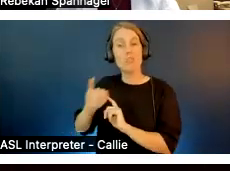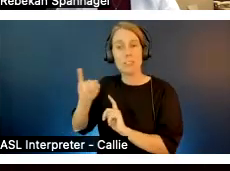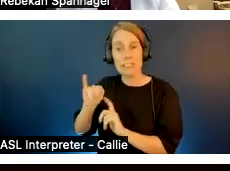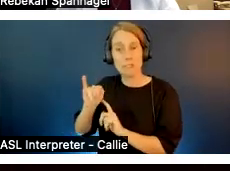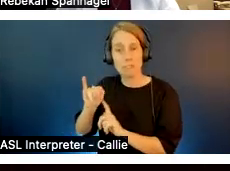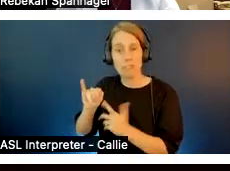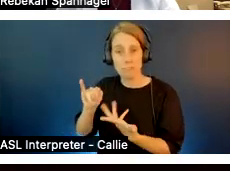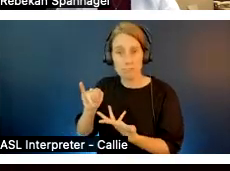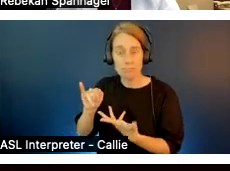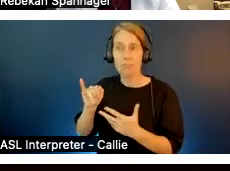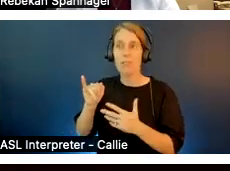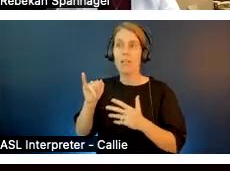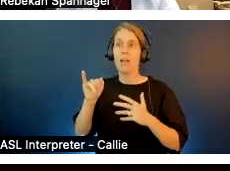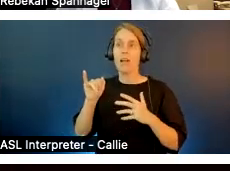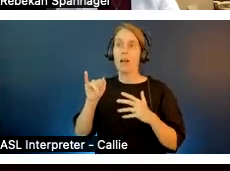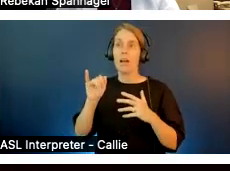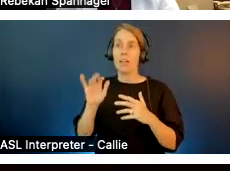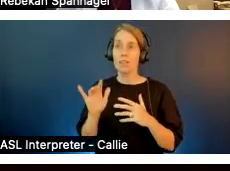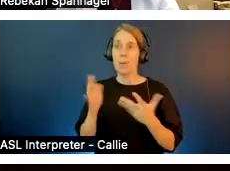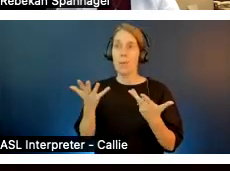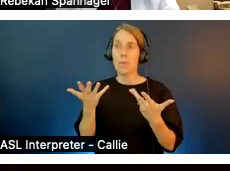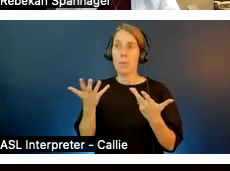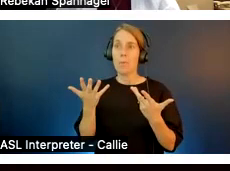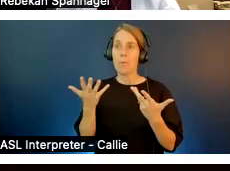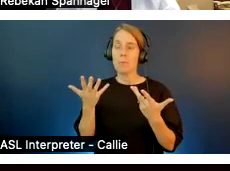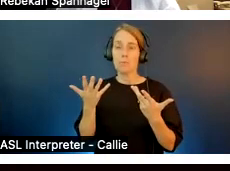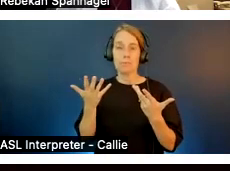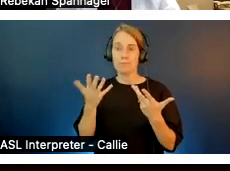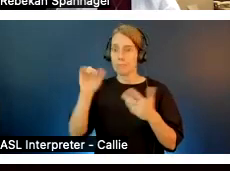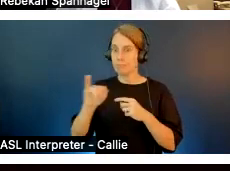and again harking back to the fact that every insurance policy including medicaid